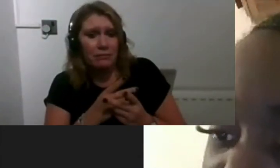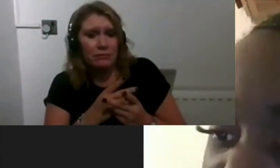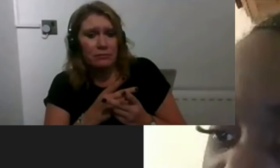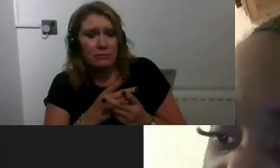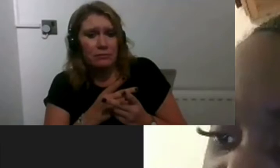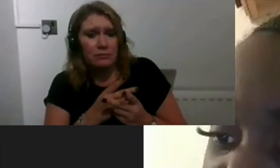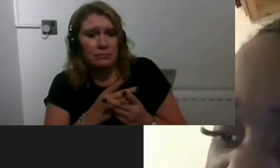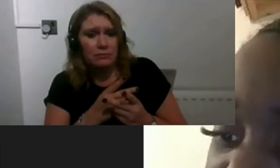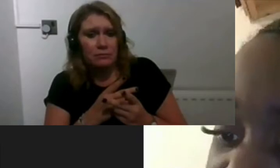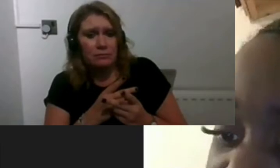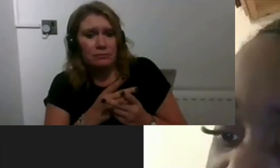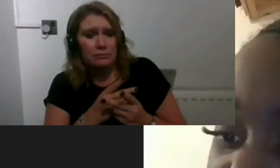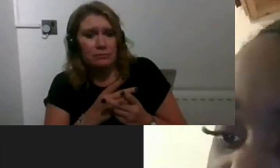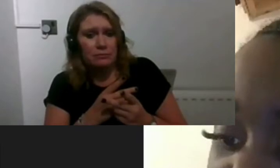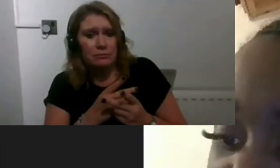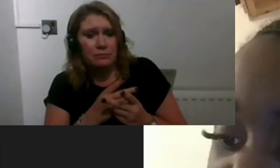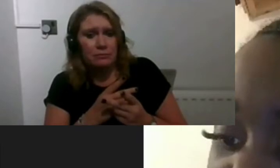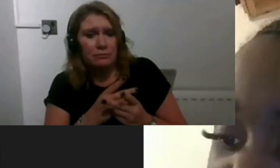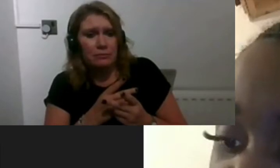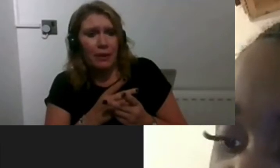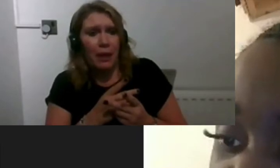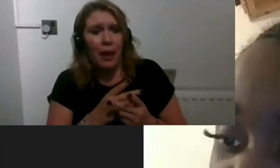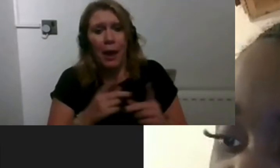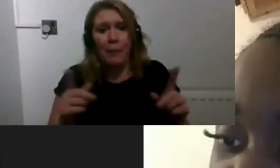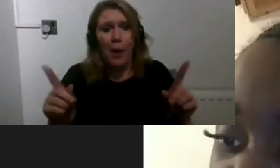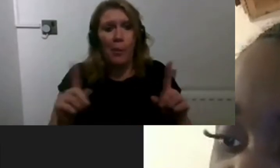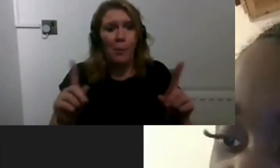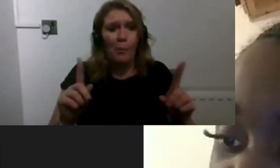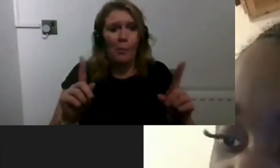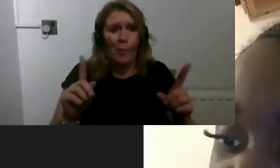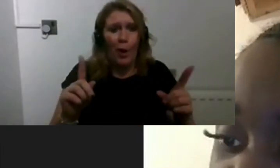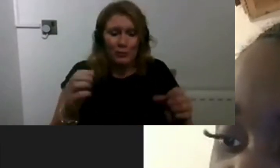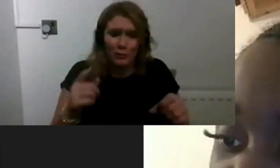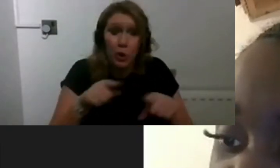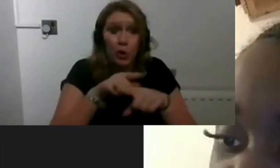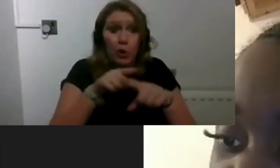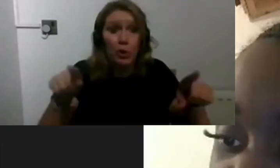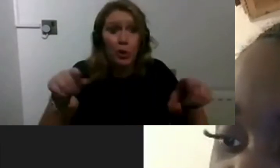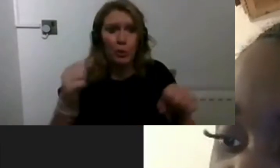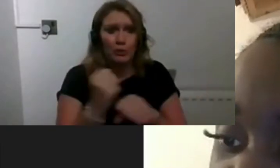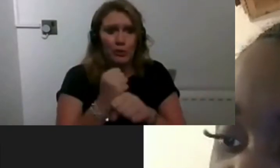What you do? It's sad to see a lot